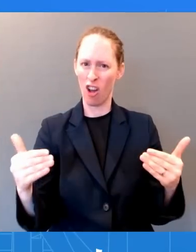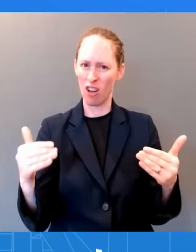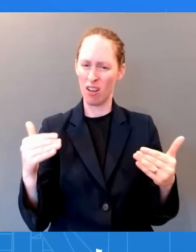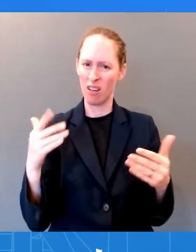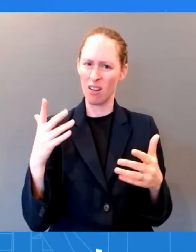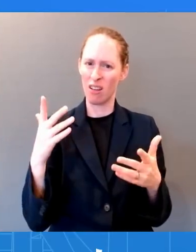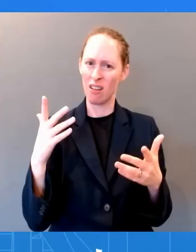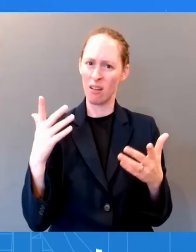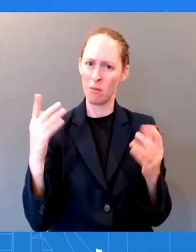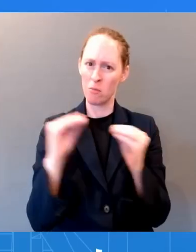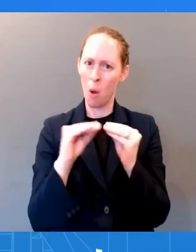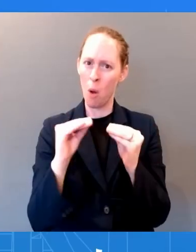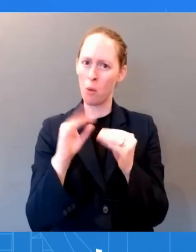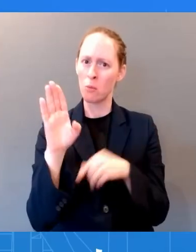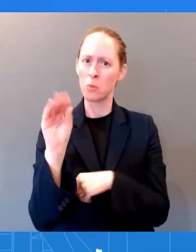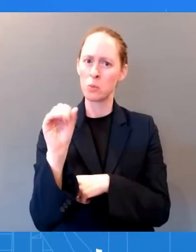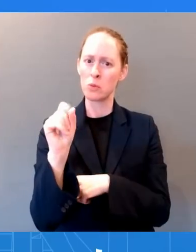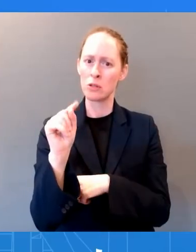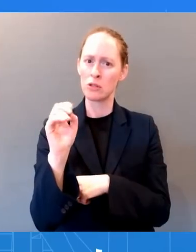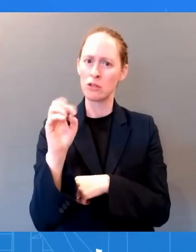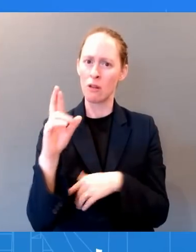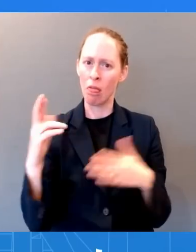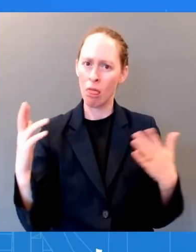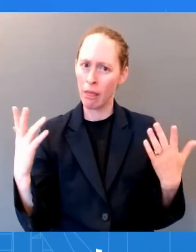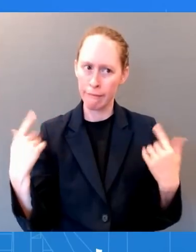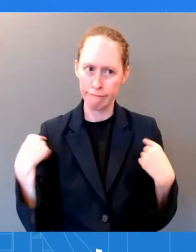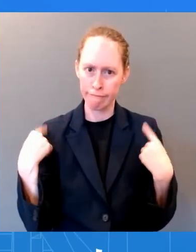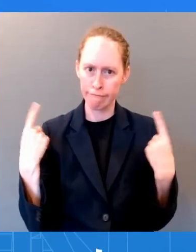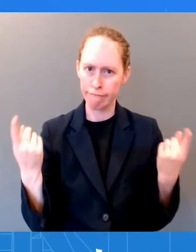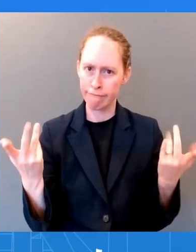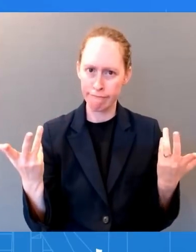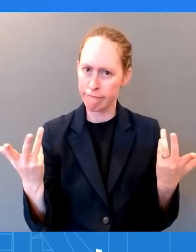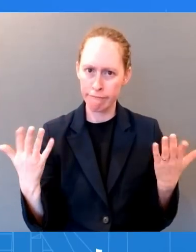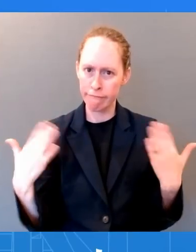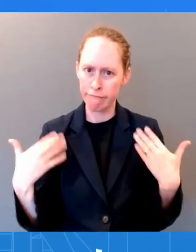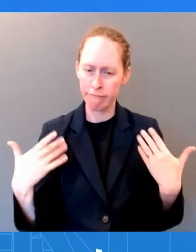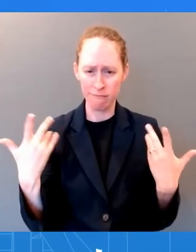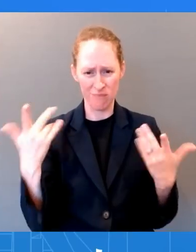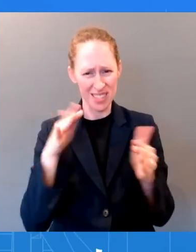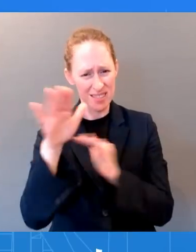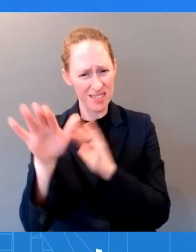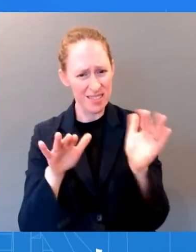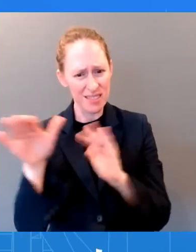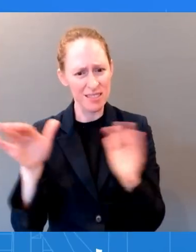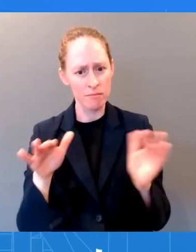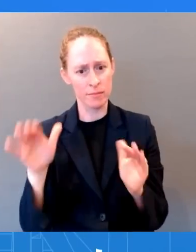are you doing a more scaled-down version compared to previous rounds because you have limited funding to do that?